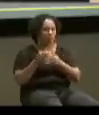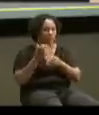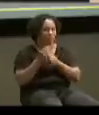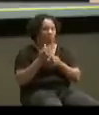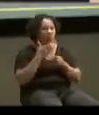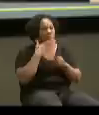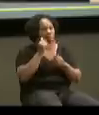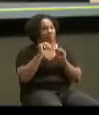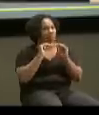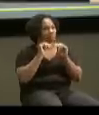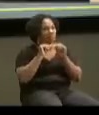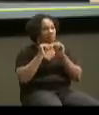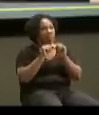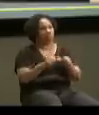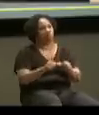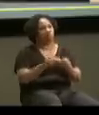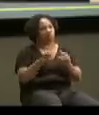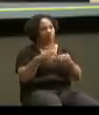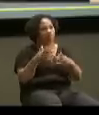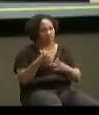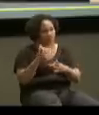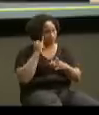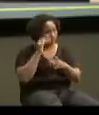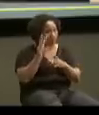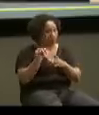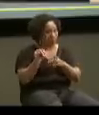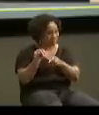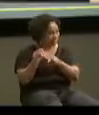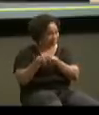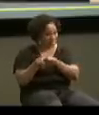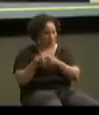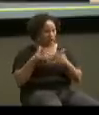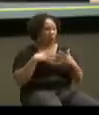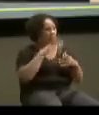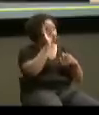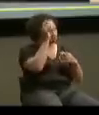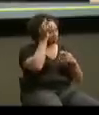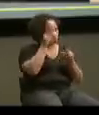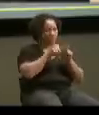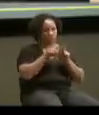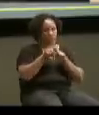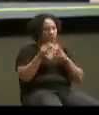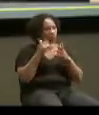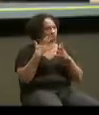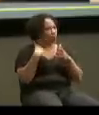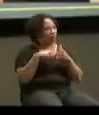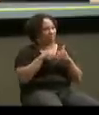SUPPLIES FOR THEM. IF IT'S FOR WALMART, IT'S SOMETHING THAT THE FEDERAL GOVERNMENT WOULD LIKE TO BENEFIT FROM.